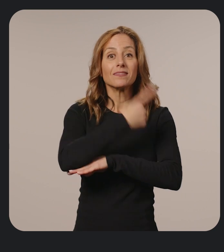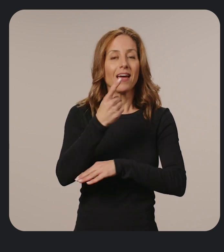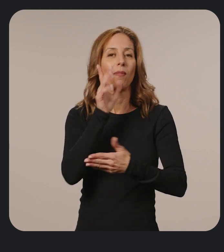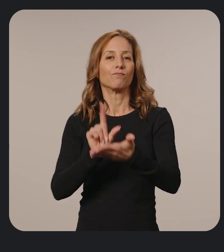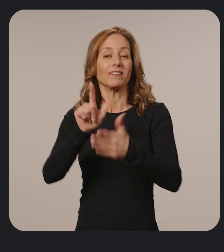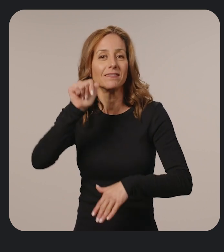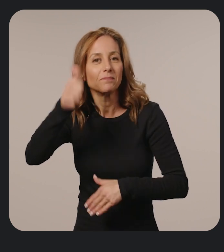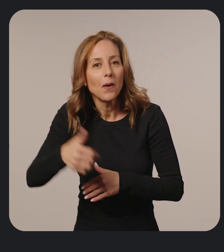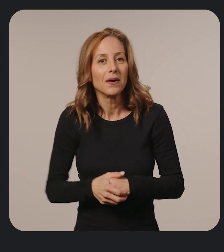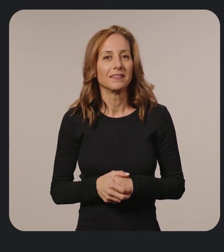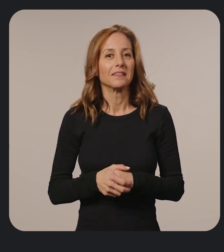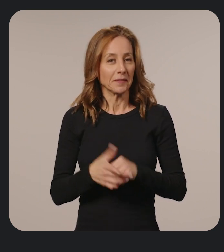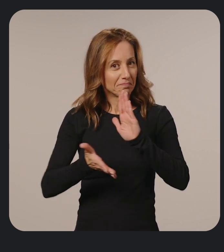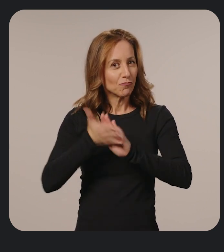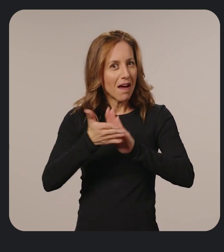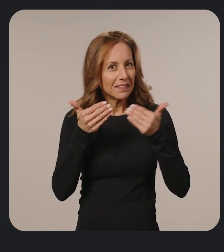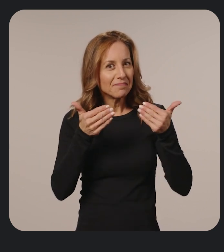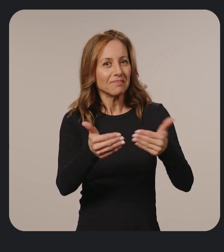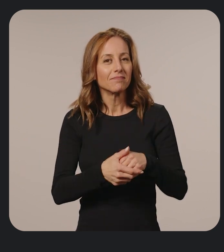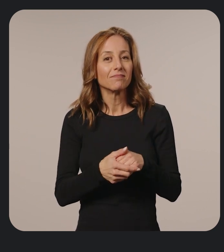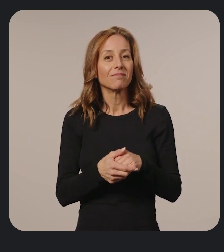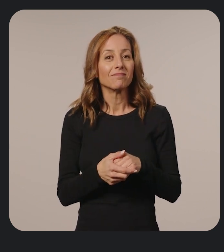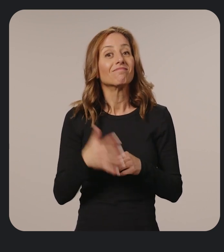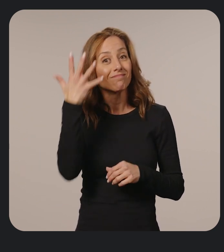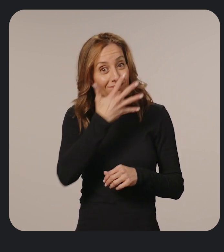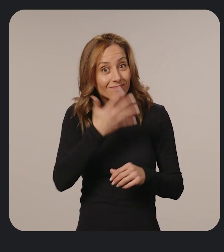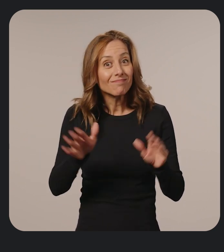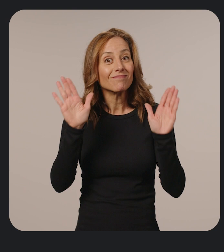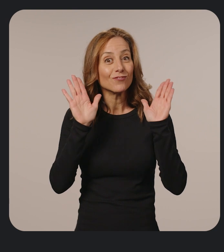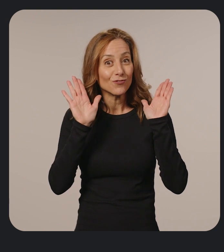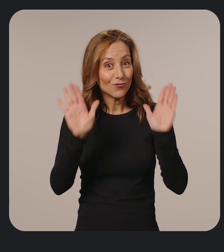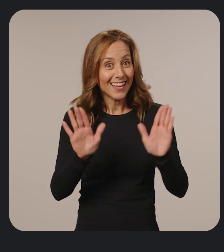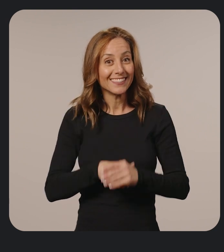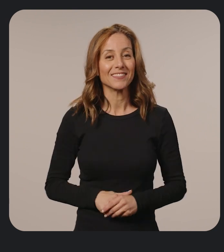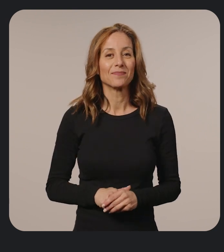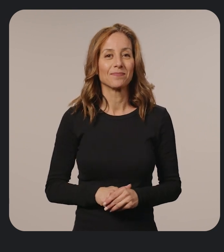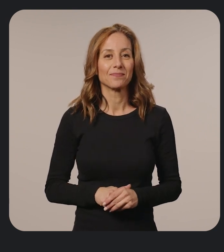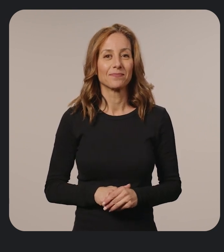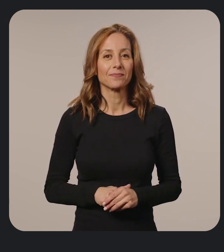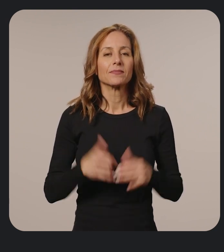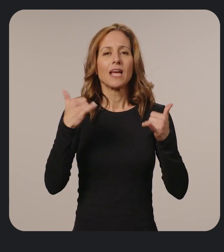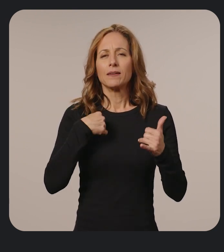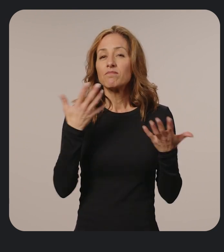And for 1 day, we will print tomorrow. Let's go ahead and run that-- that's looking great.